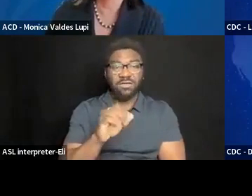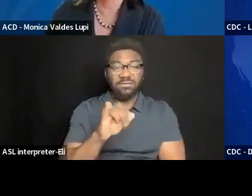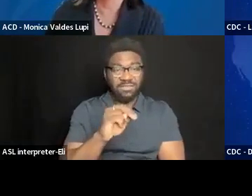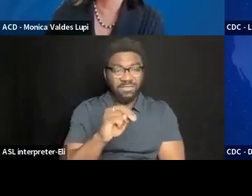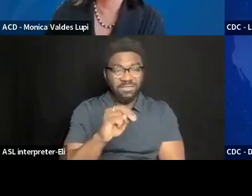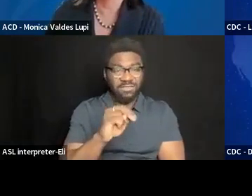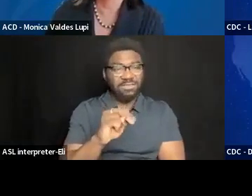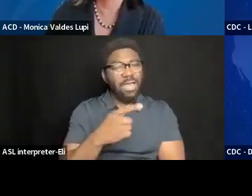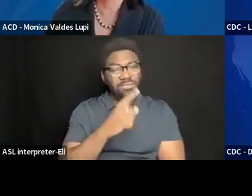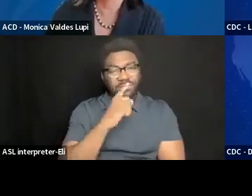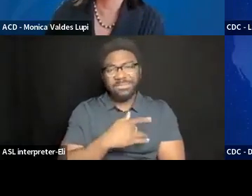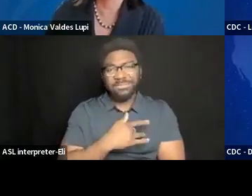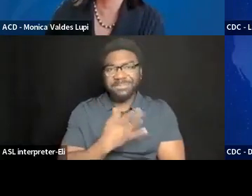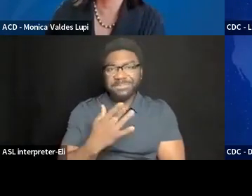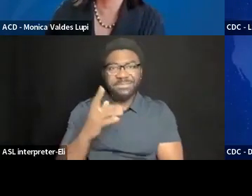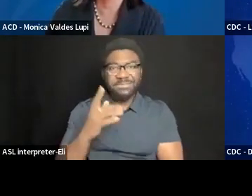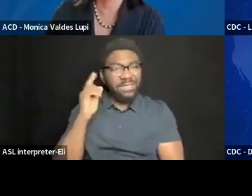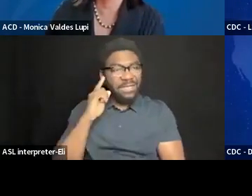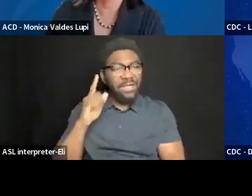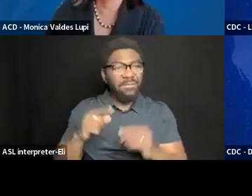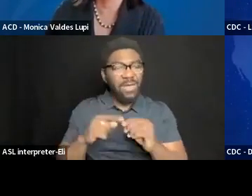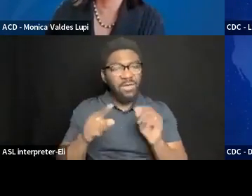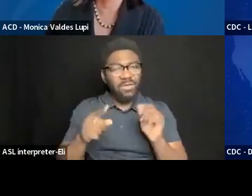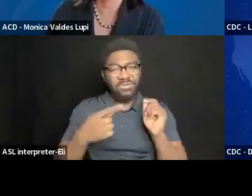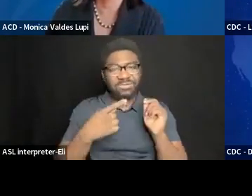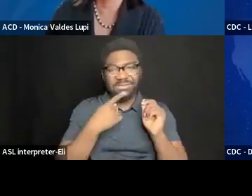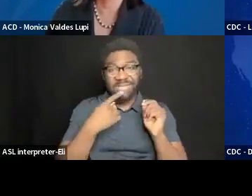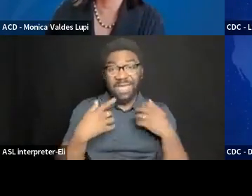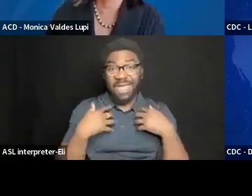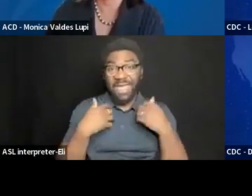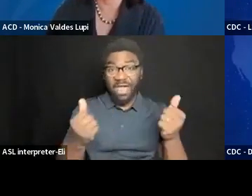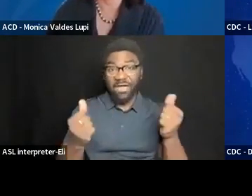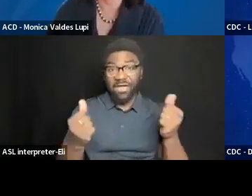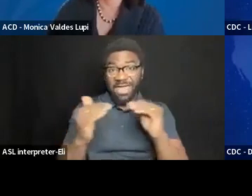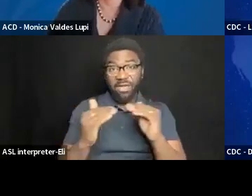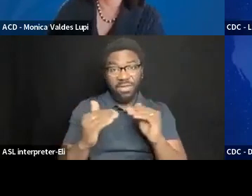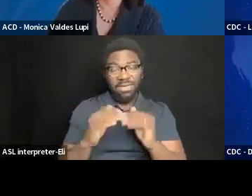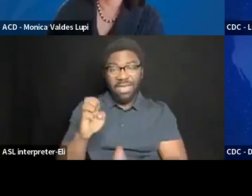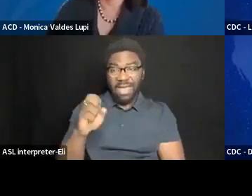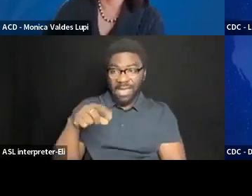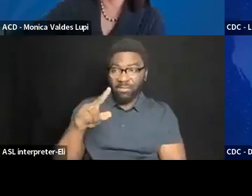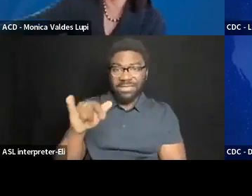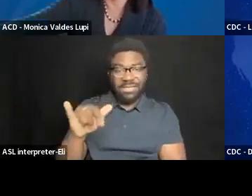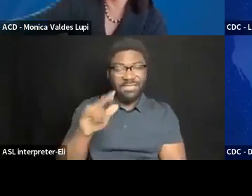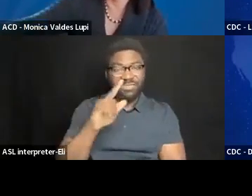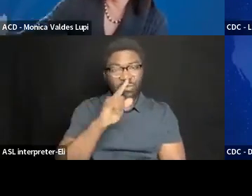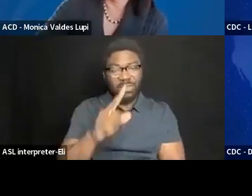about you say health equity is really being embedded throughout the program.